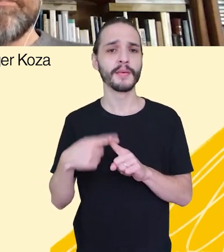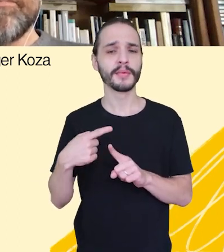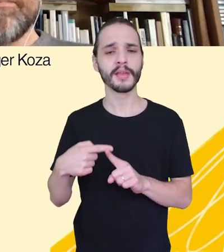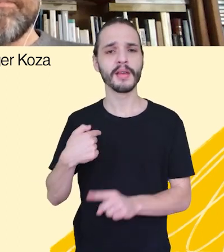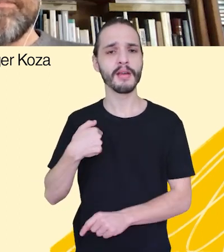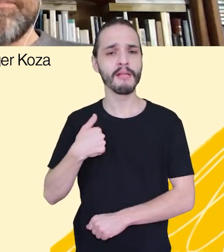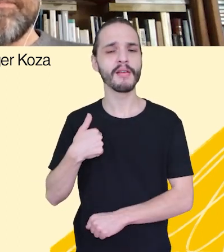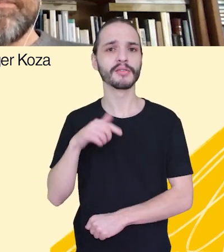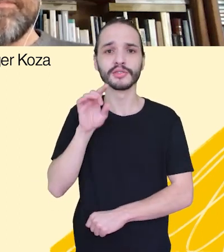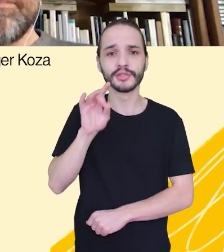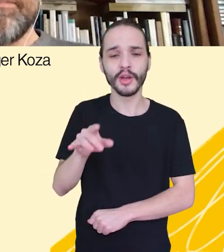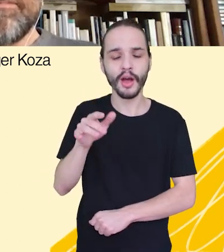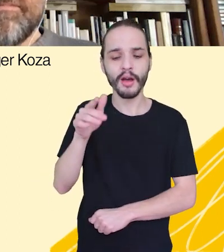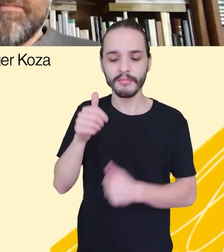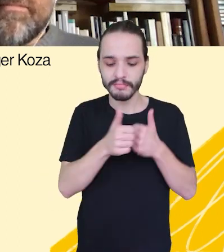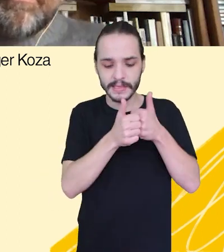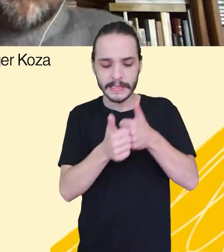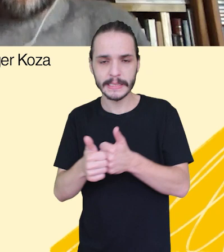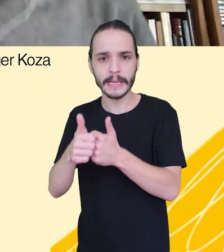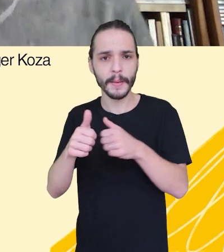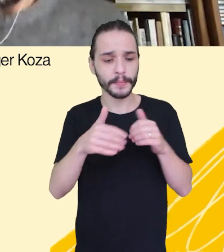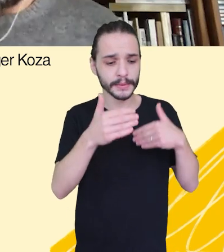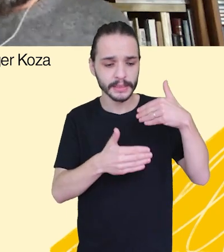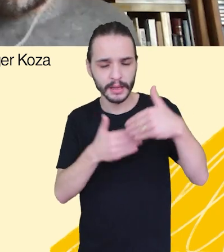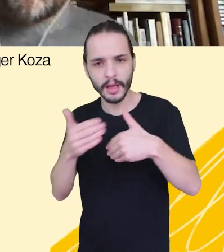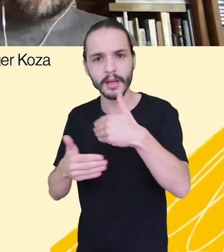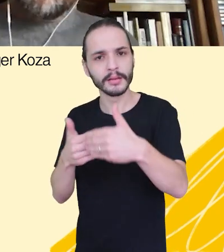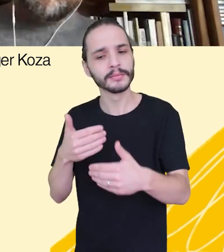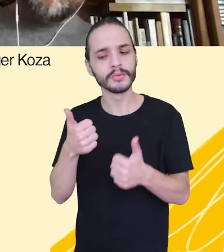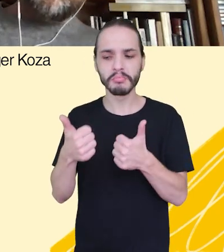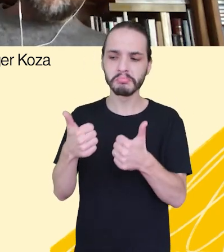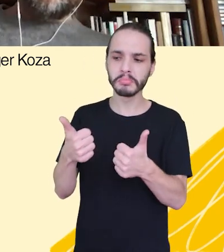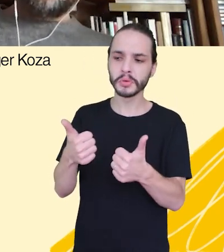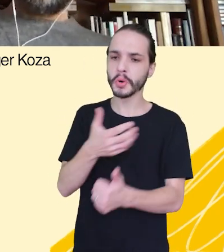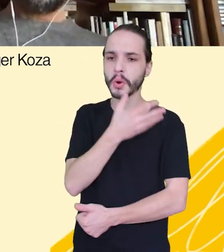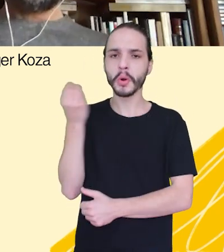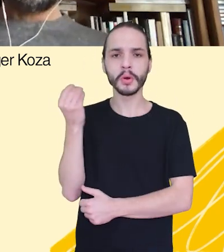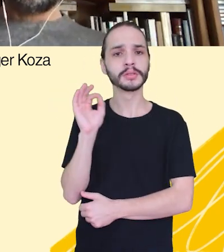I just went through that process and then in a way I was also happy.